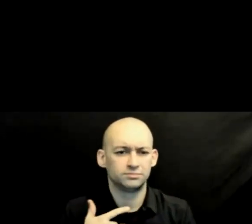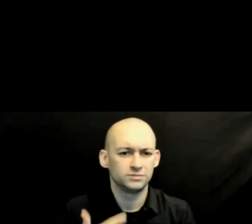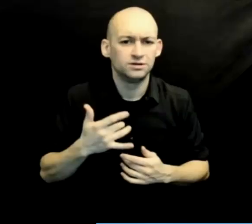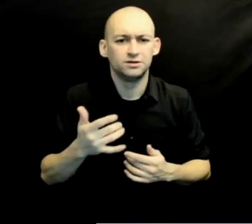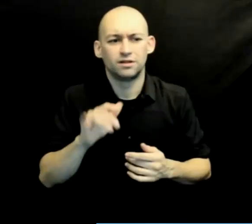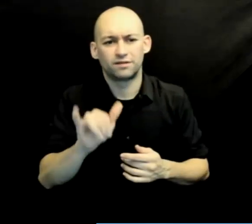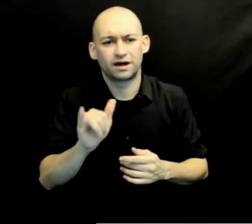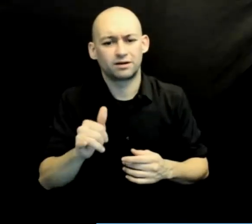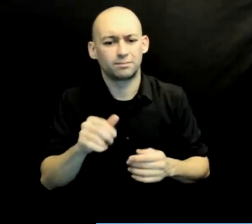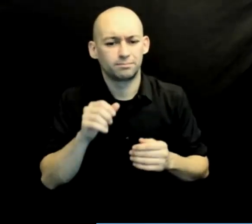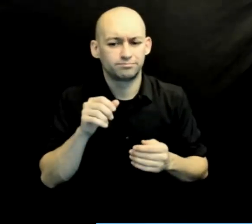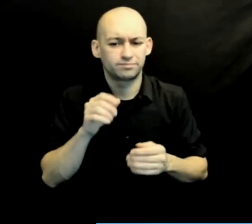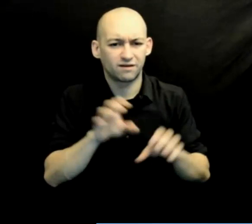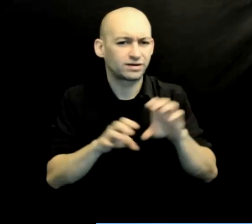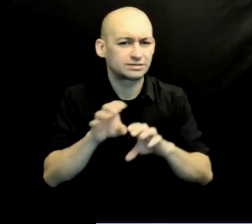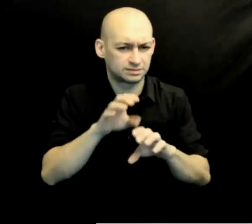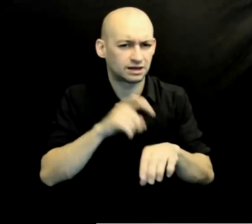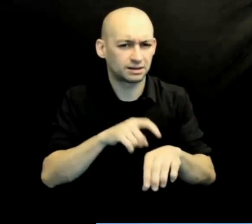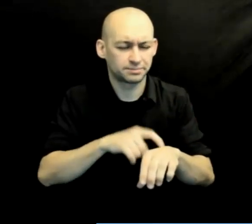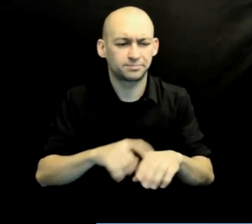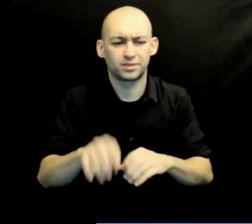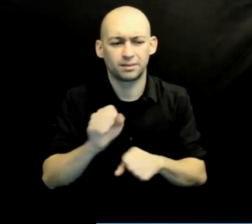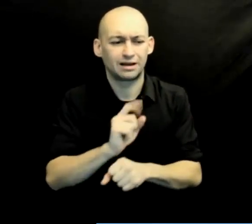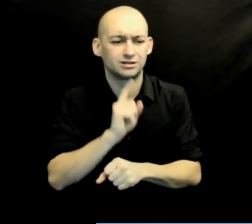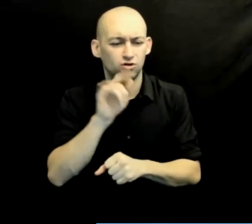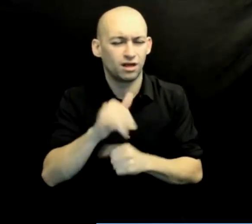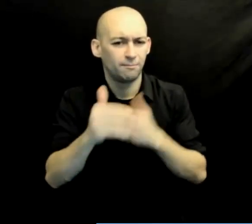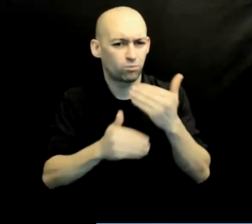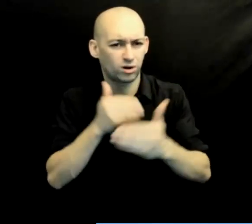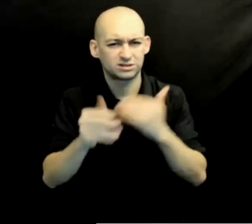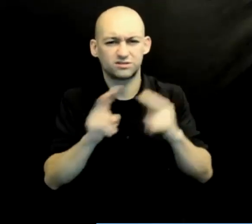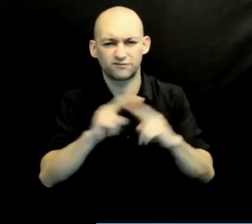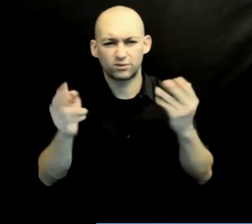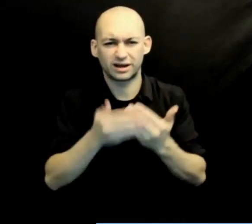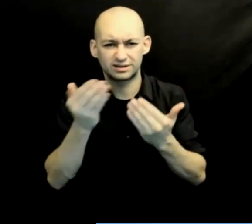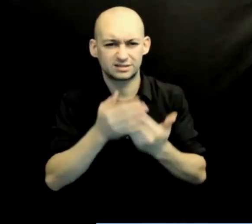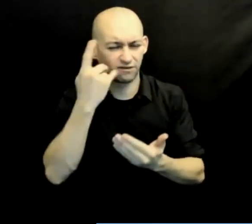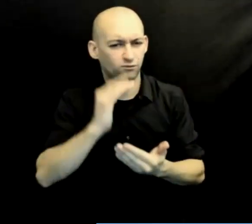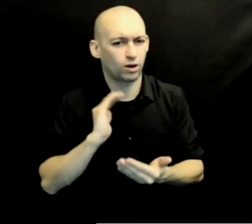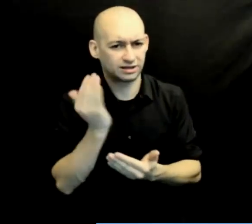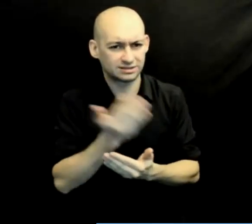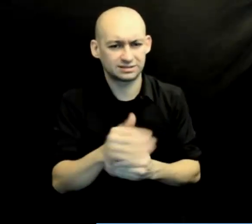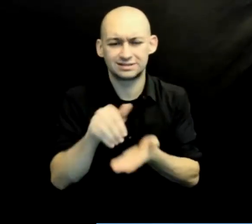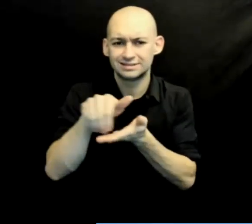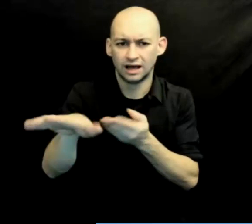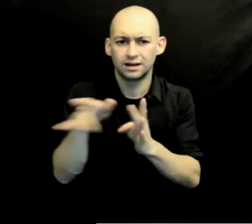it and also making sure that this process is very easy for us to be able to submit comments. So a